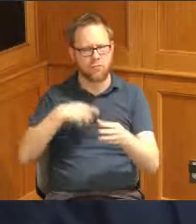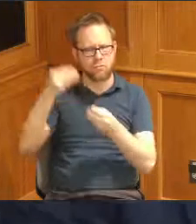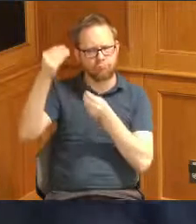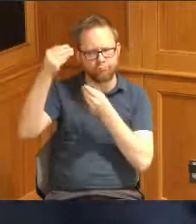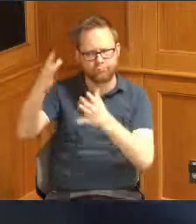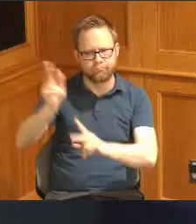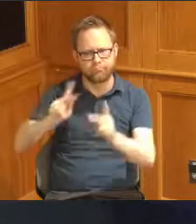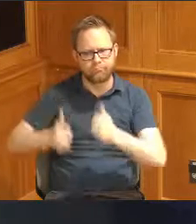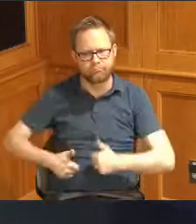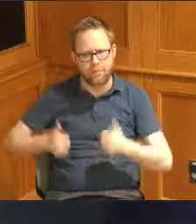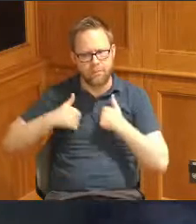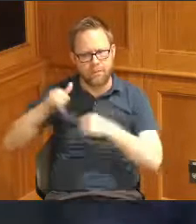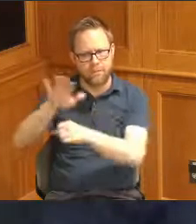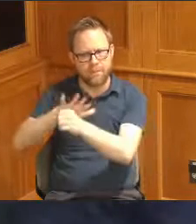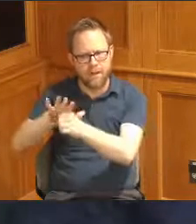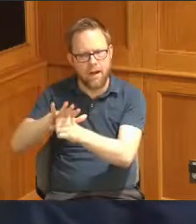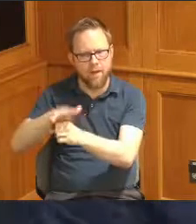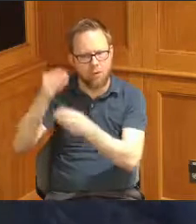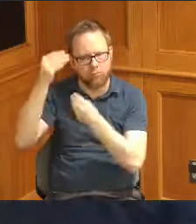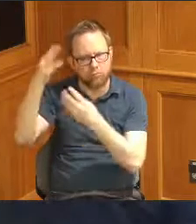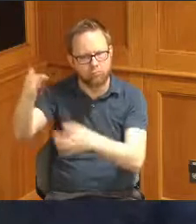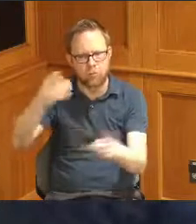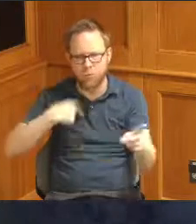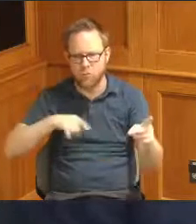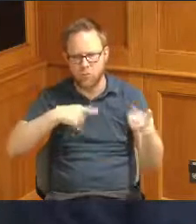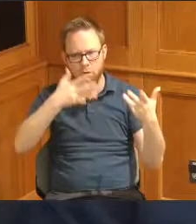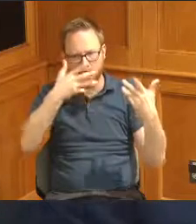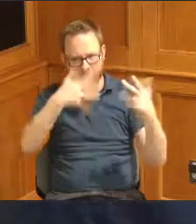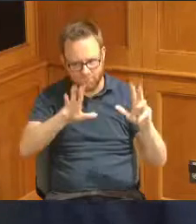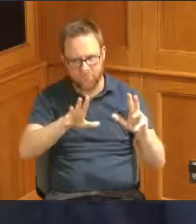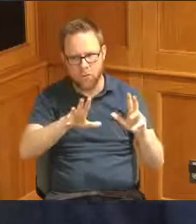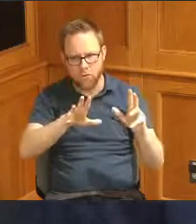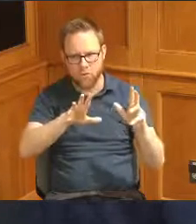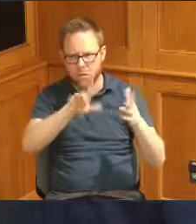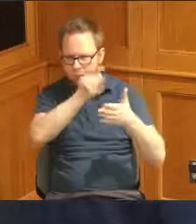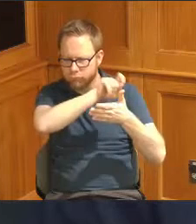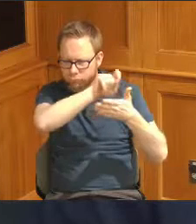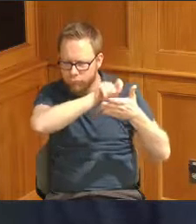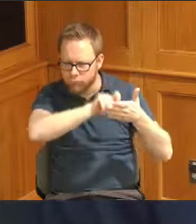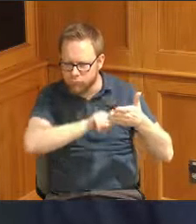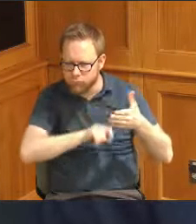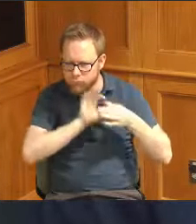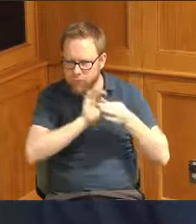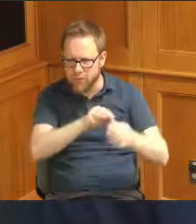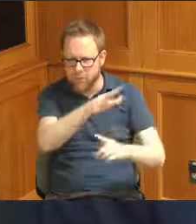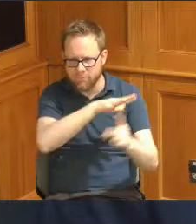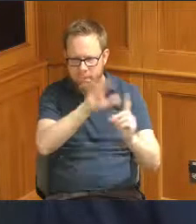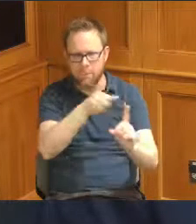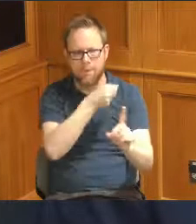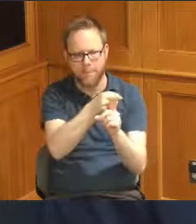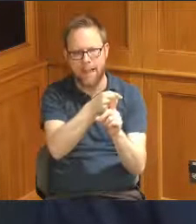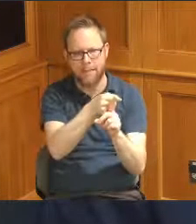of the other area that we did kind of nail down this environmental language so that we tried to